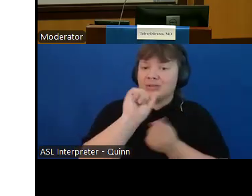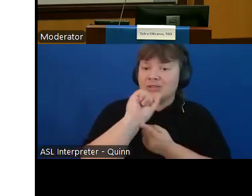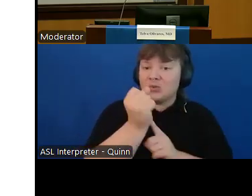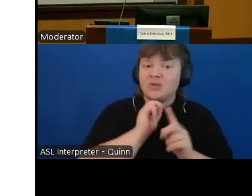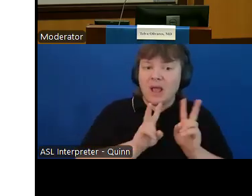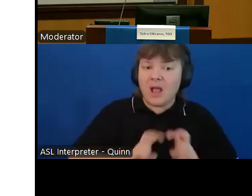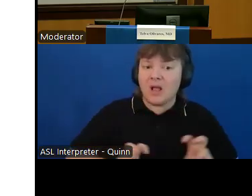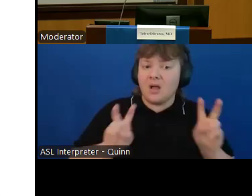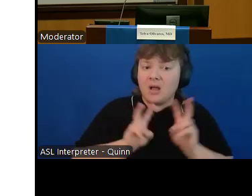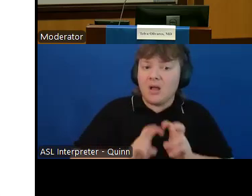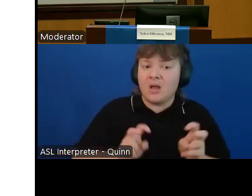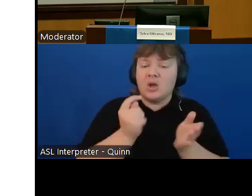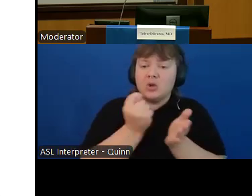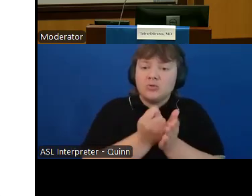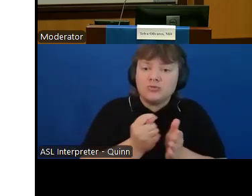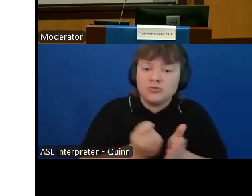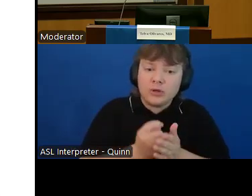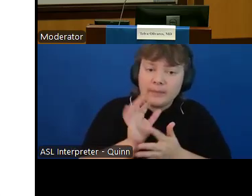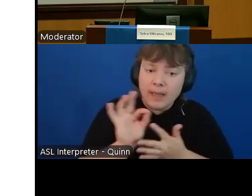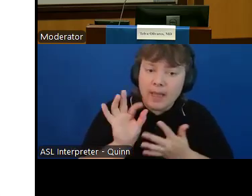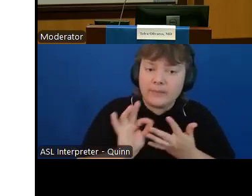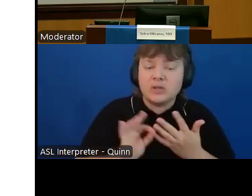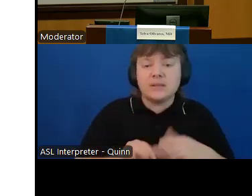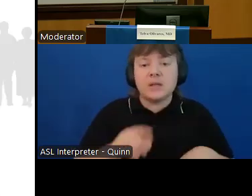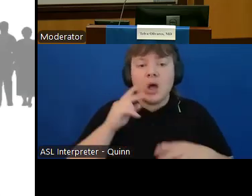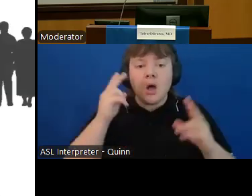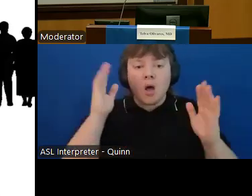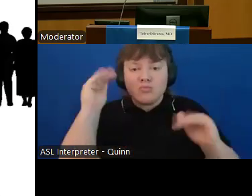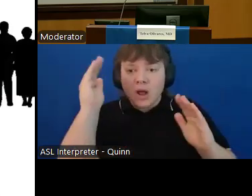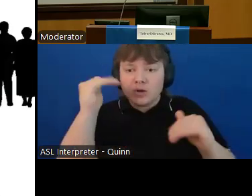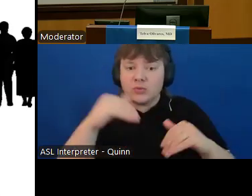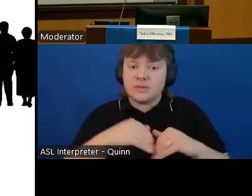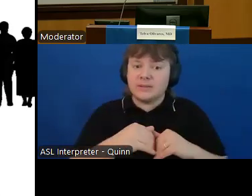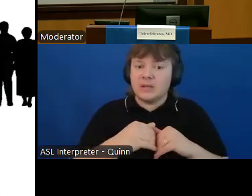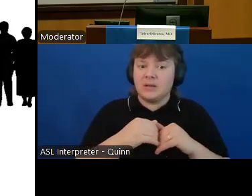the prognosis with and without treatments. Exploring then the patients values in that